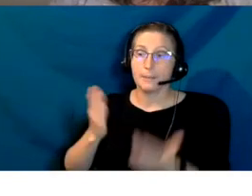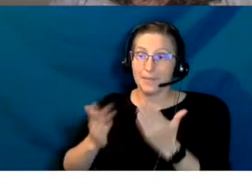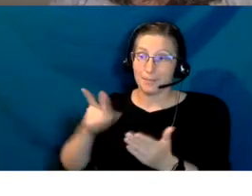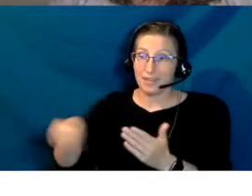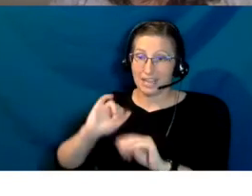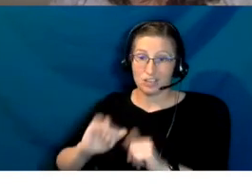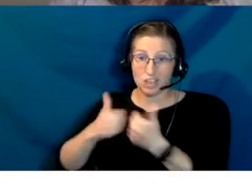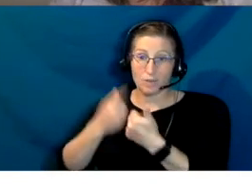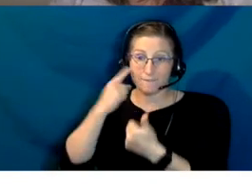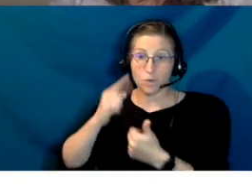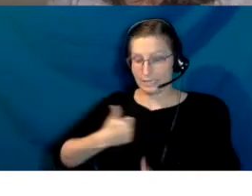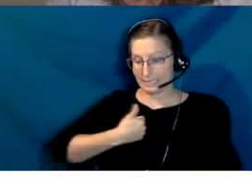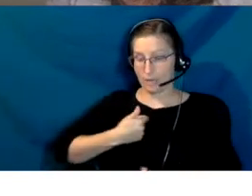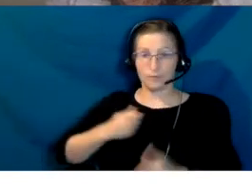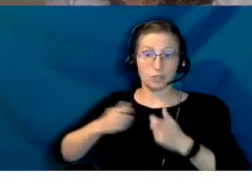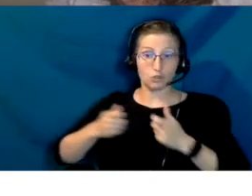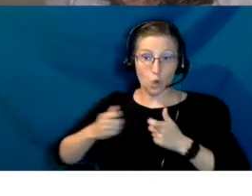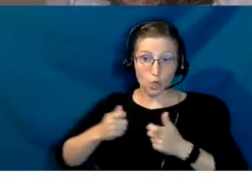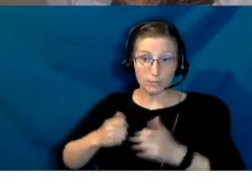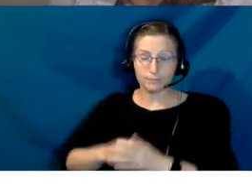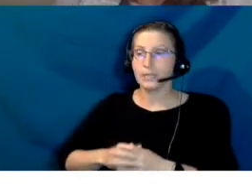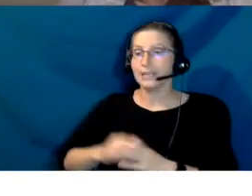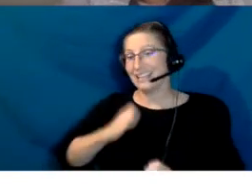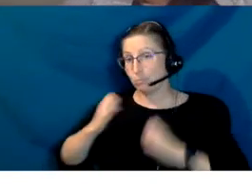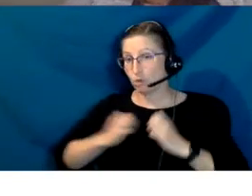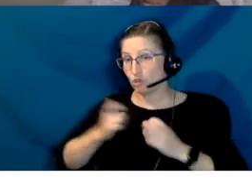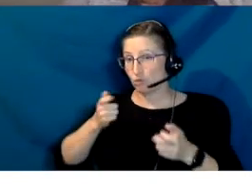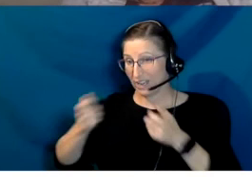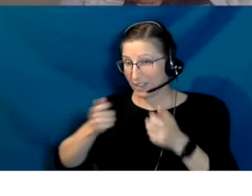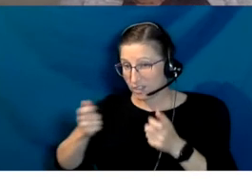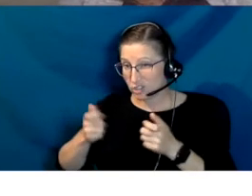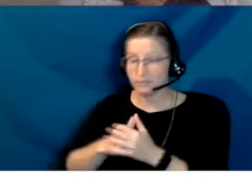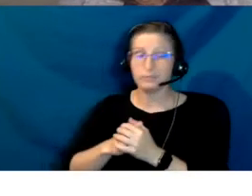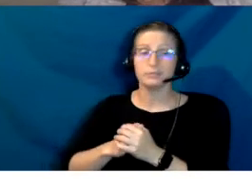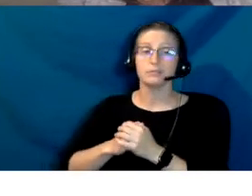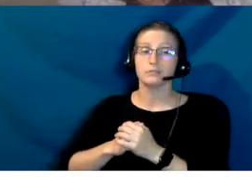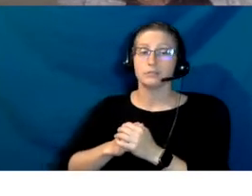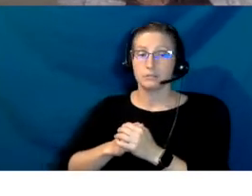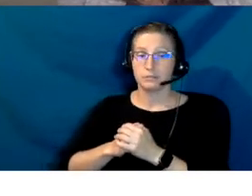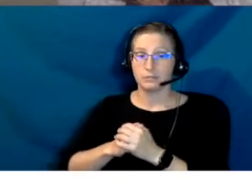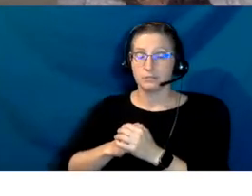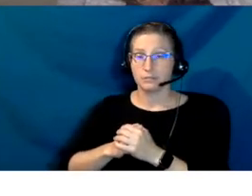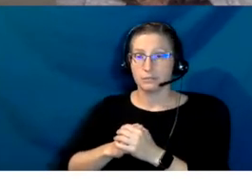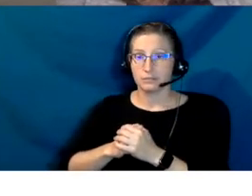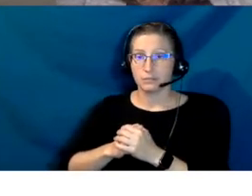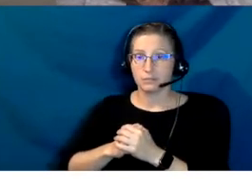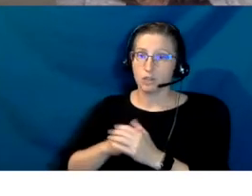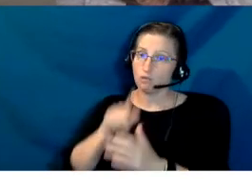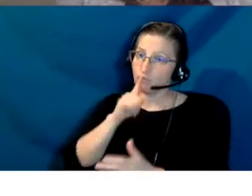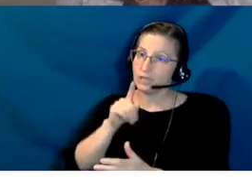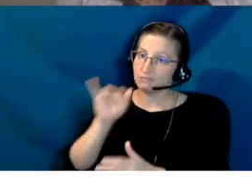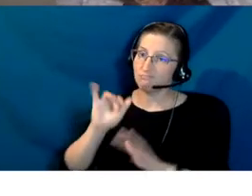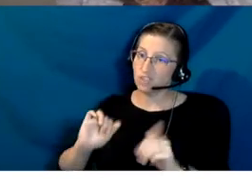be a challenge. And it's really important to teach children the strategies to have